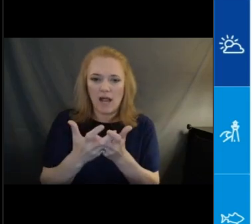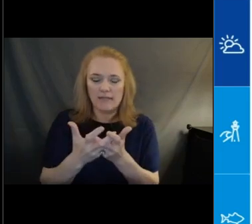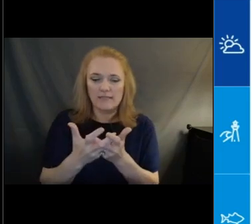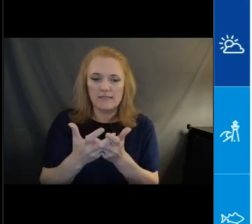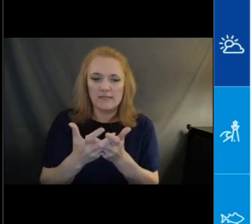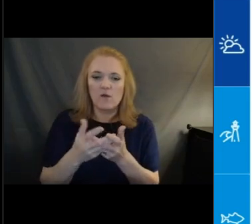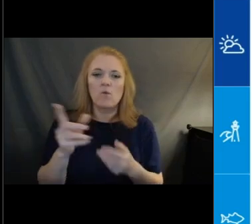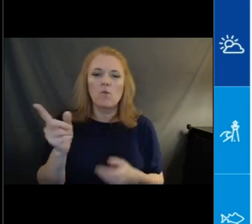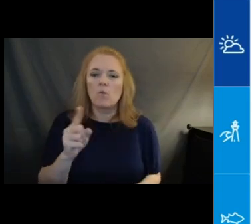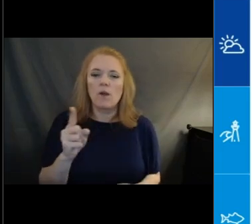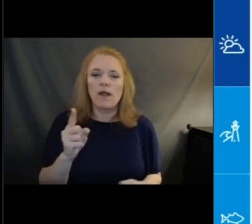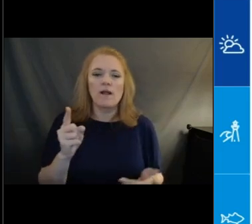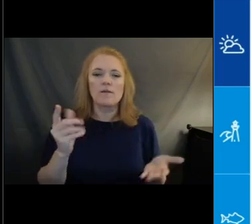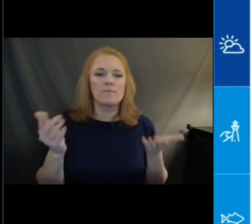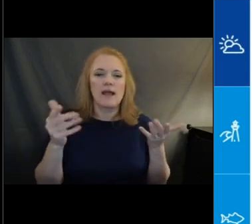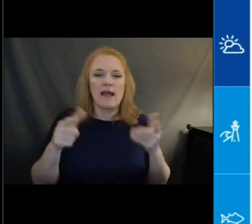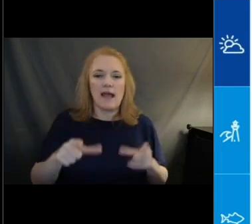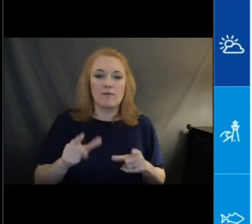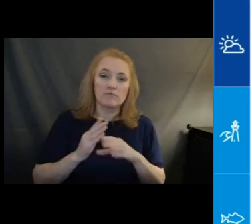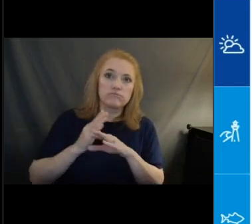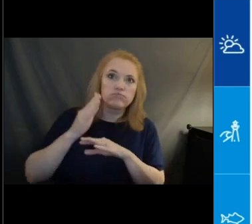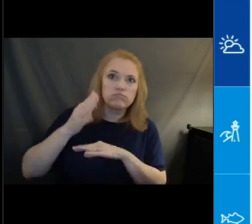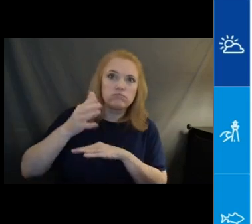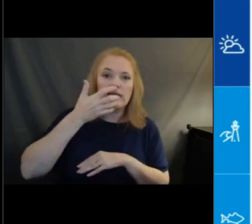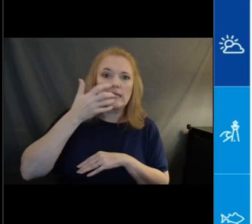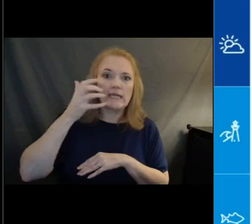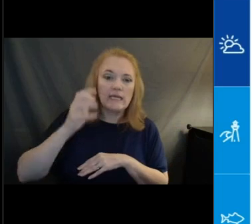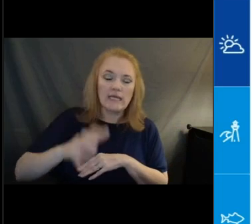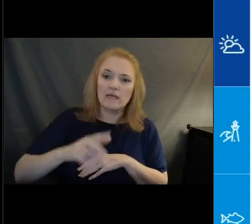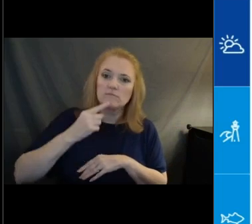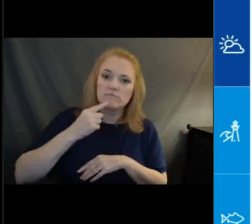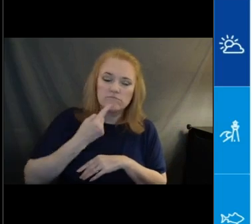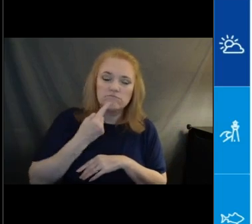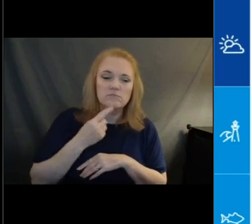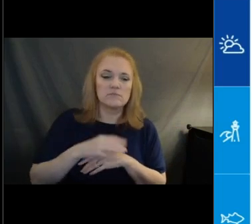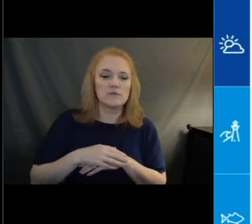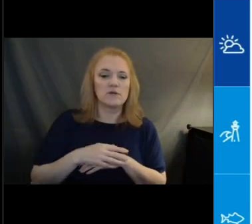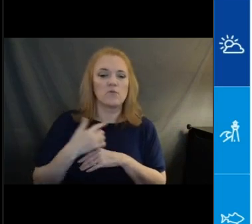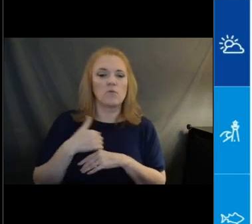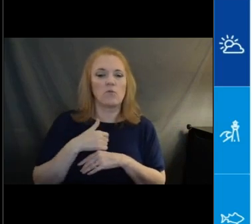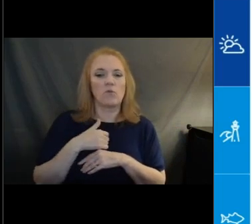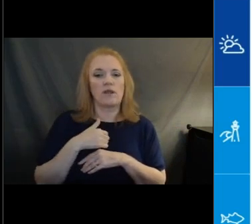would see excessive heat on the hazards outlook here. And we transitioned this product from the